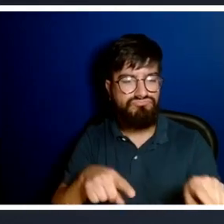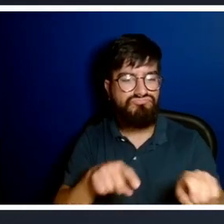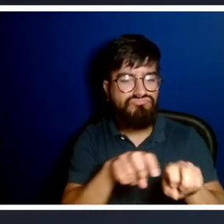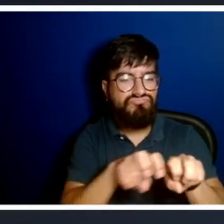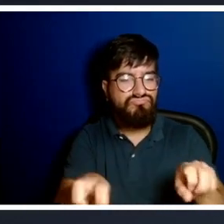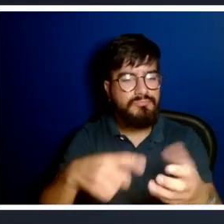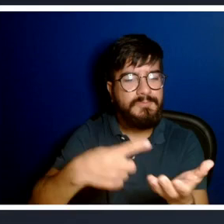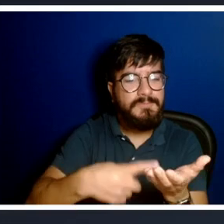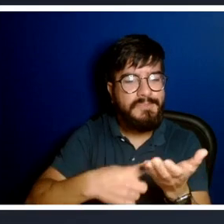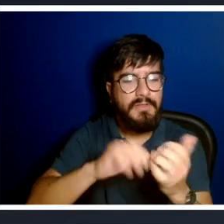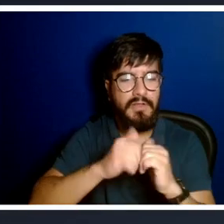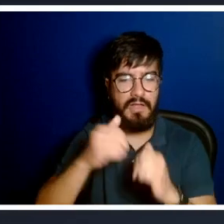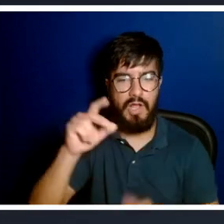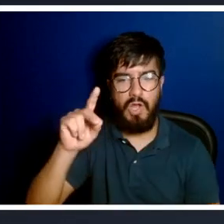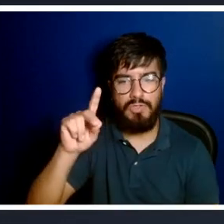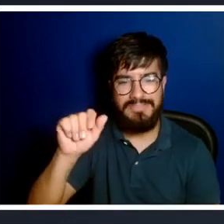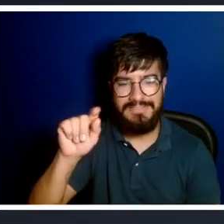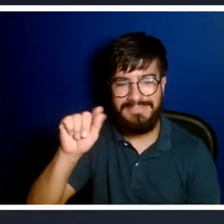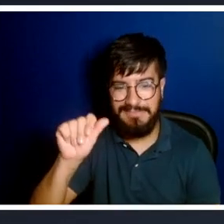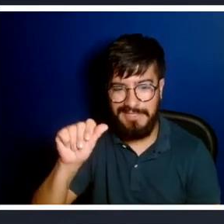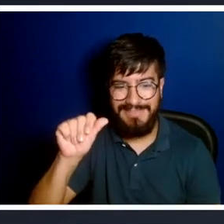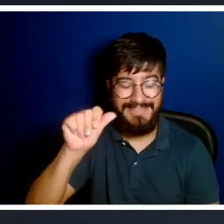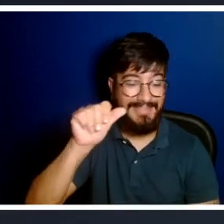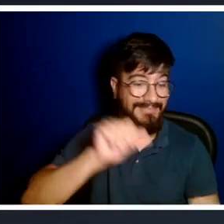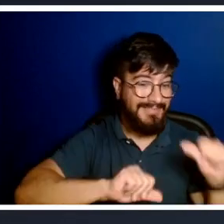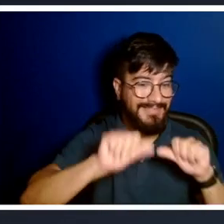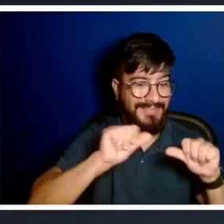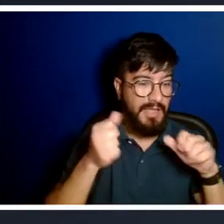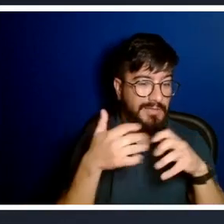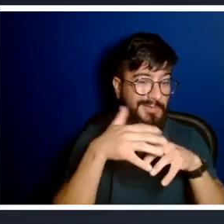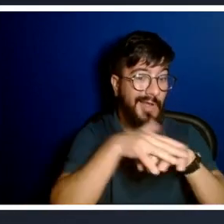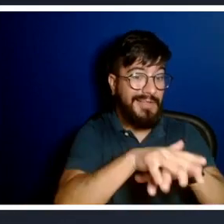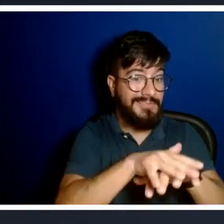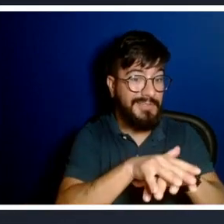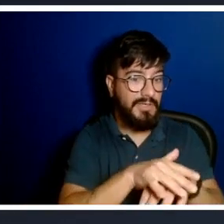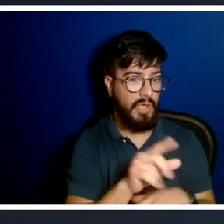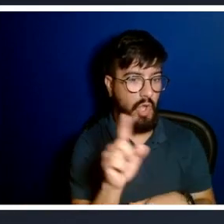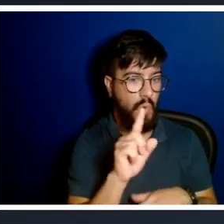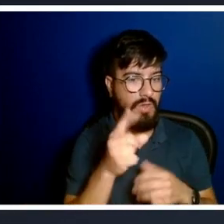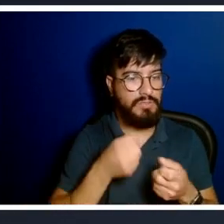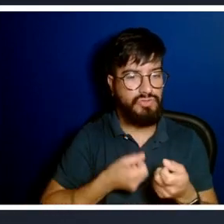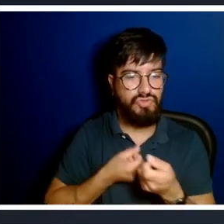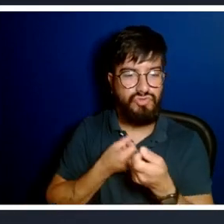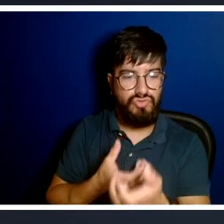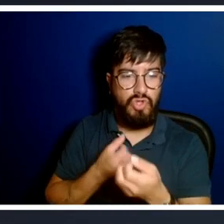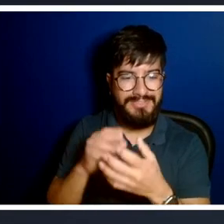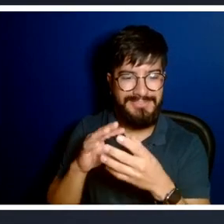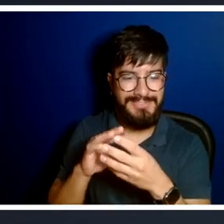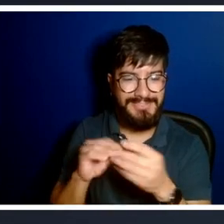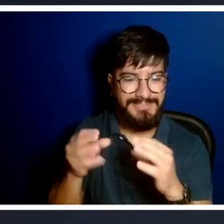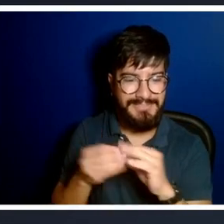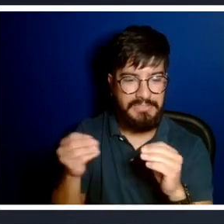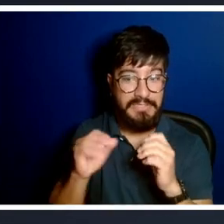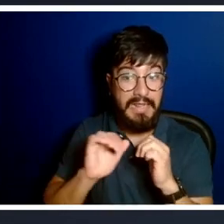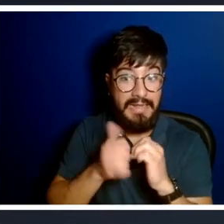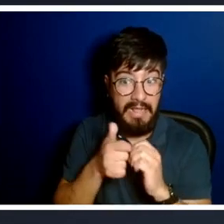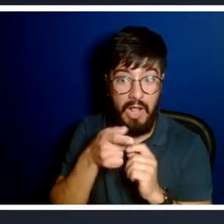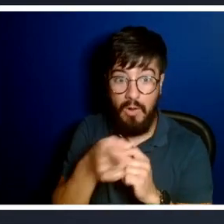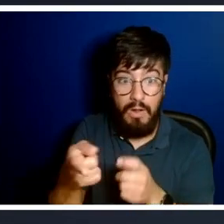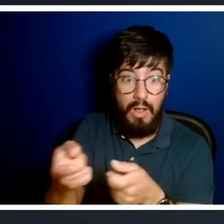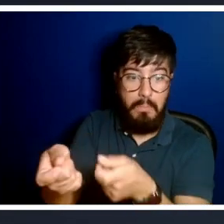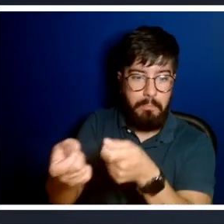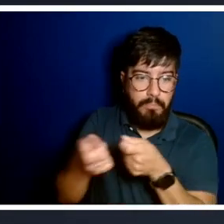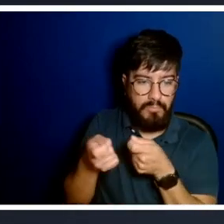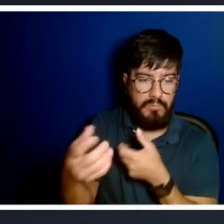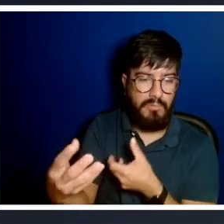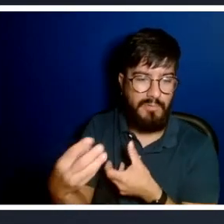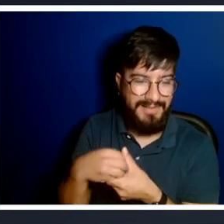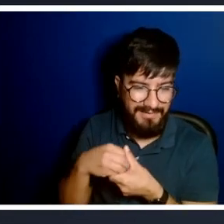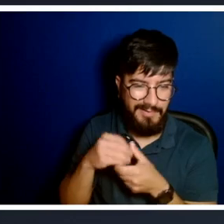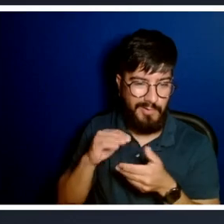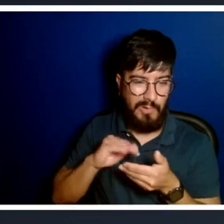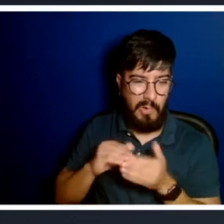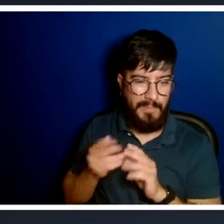science into storytelling and into the ways that they engage community. Next slide, please.